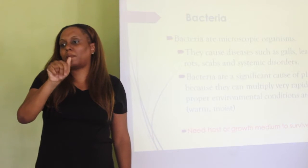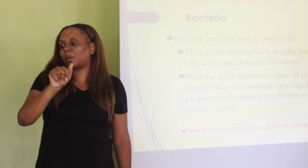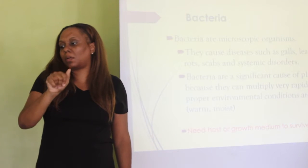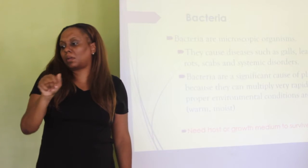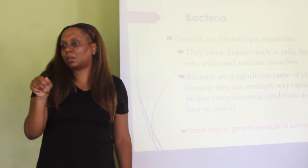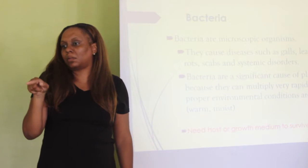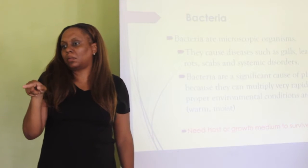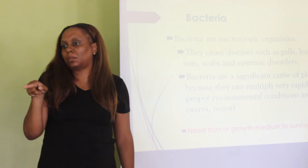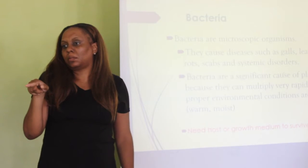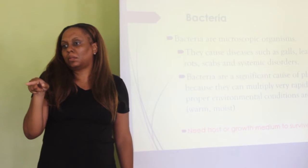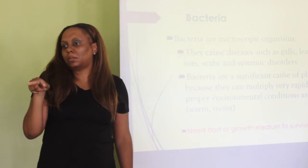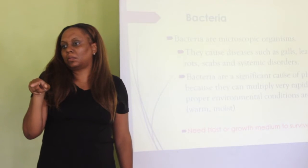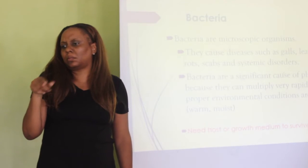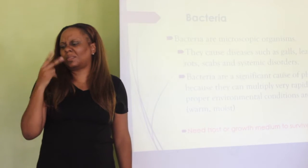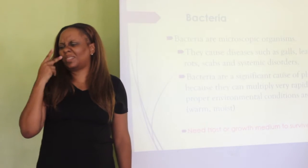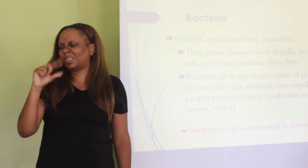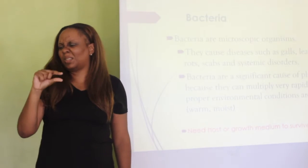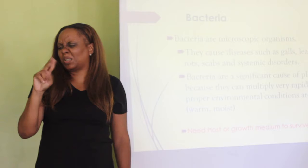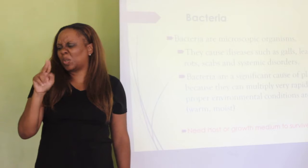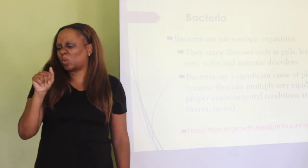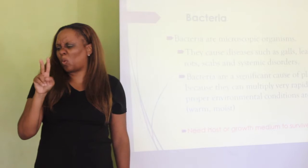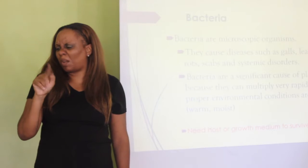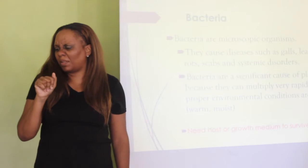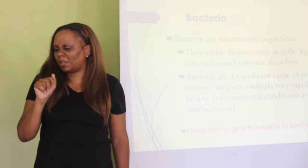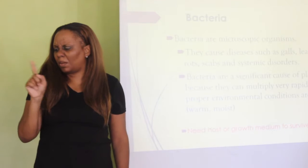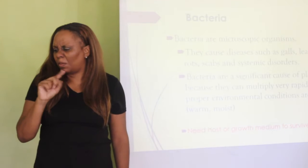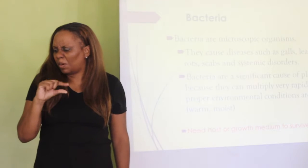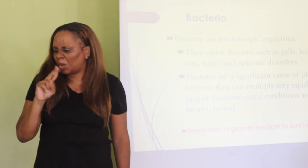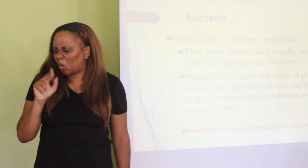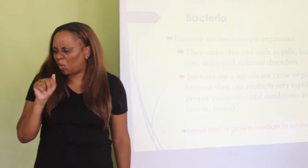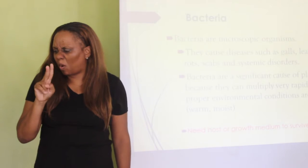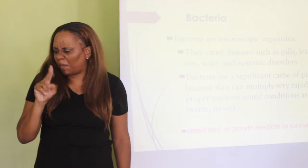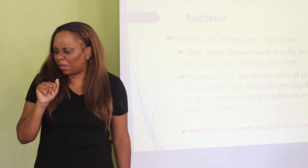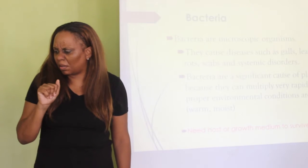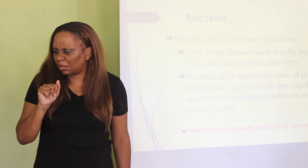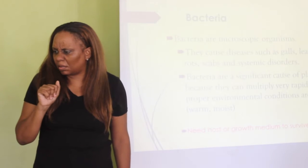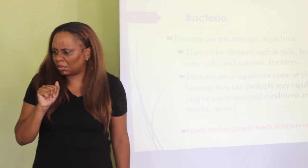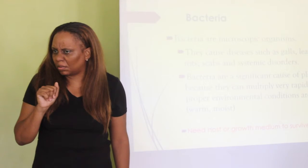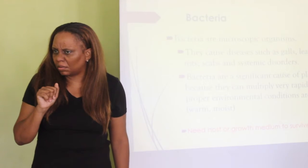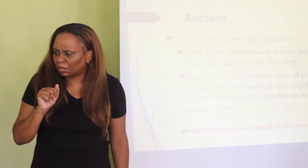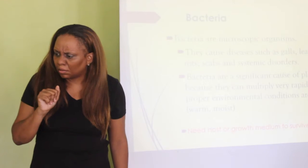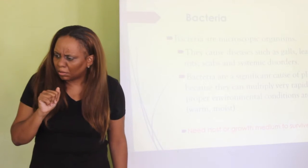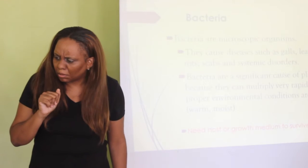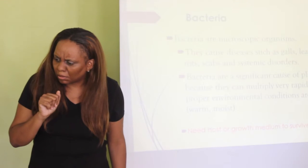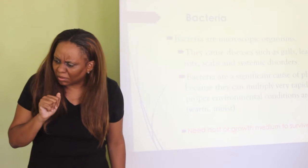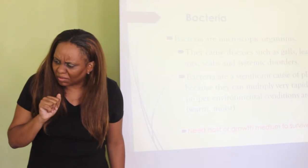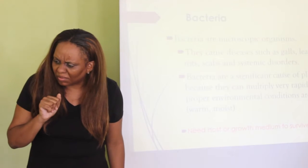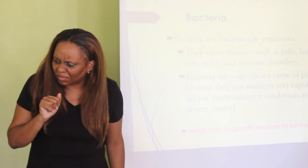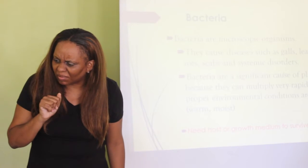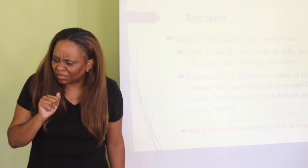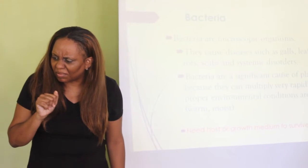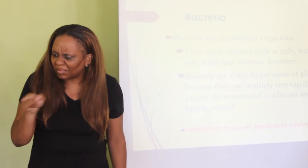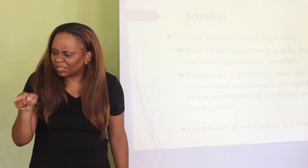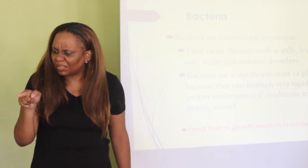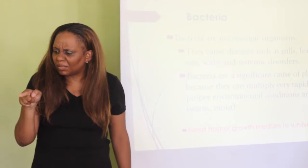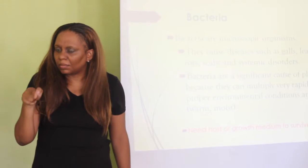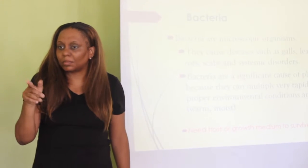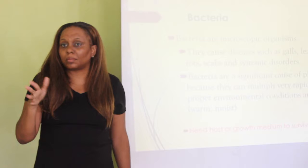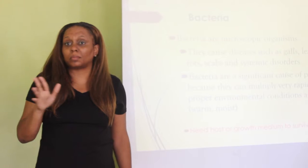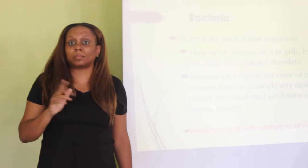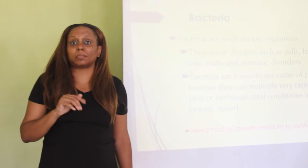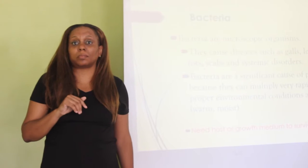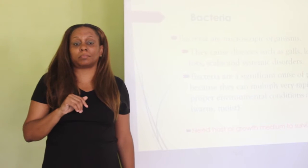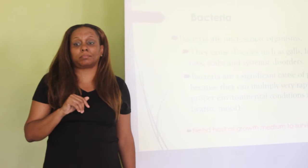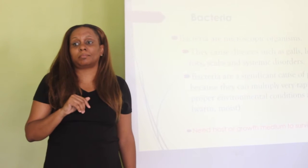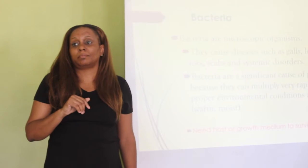so excavate um one of the reason which we can identify none of these bacterias is that they are